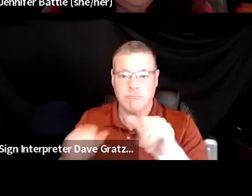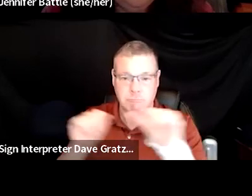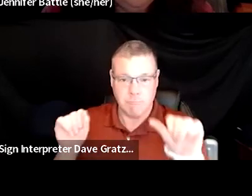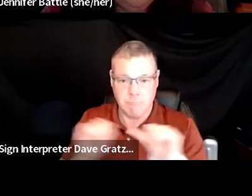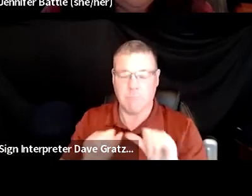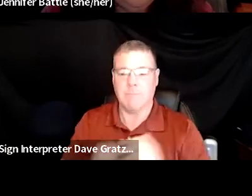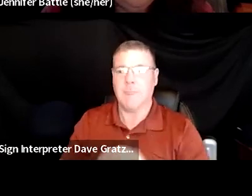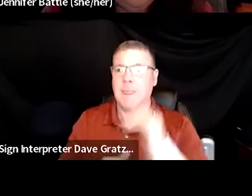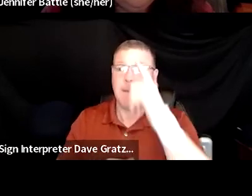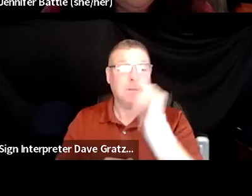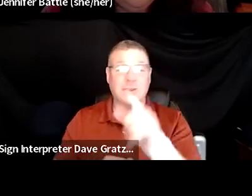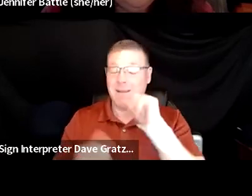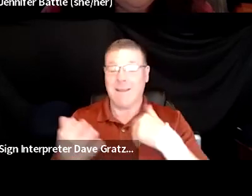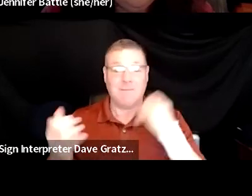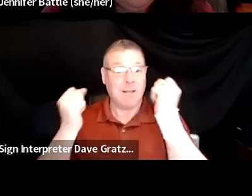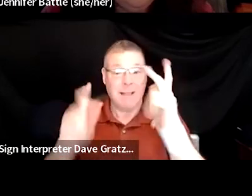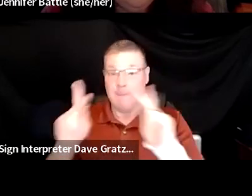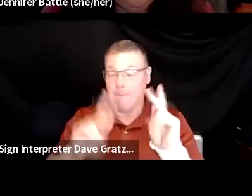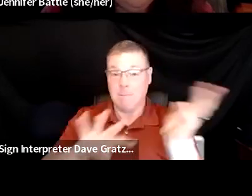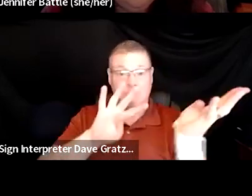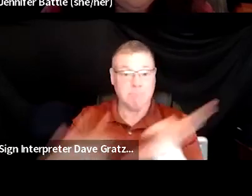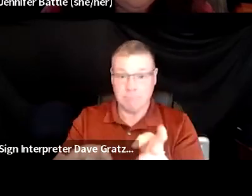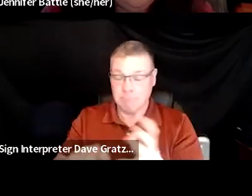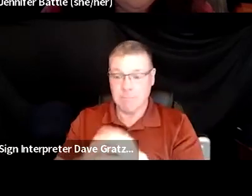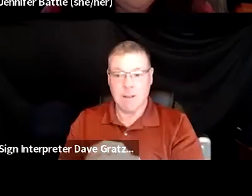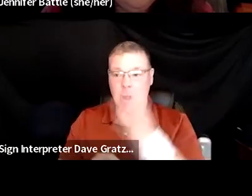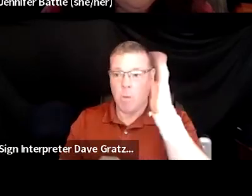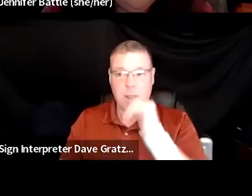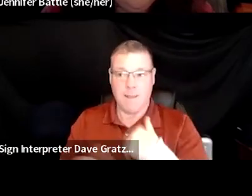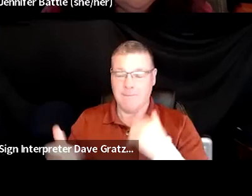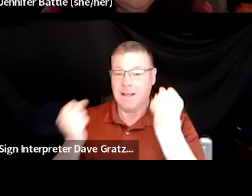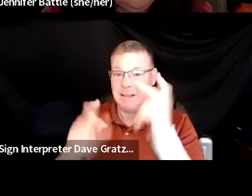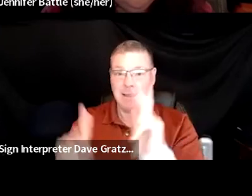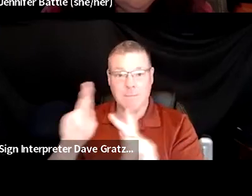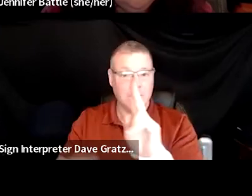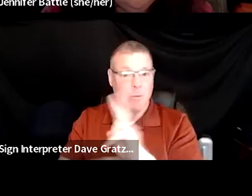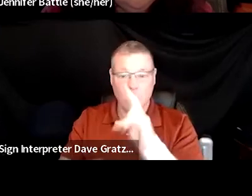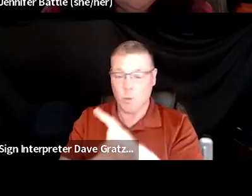Because you're not gonna get a lot of people coming into crisis stabilization. You won't have a lot of people using mobile crisis,